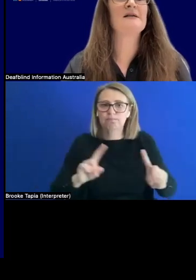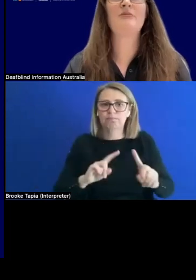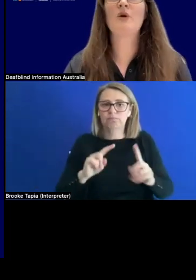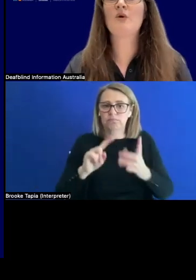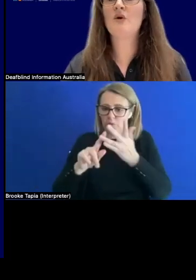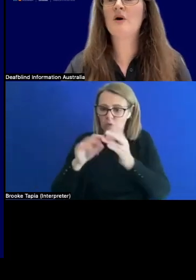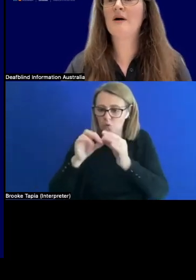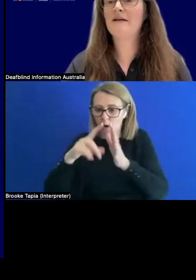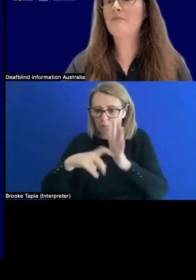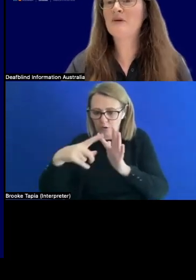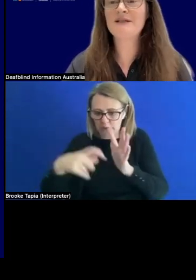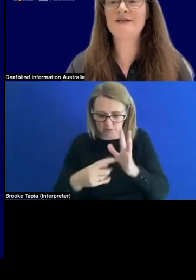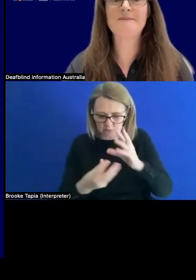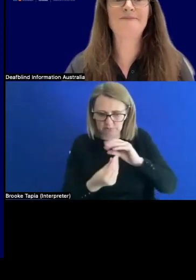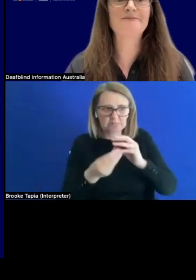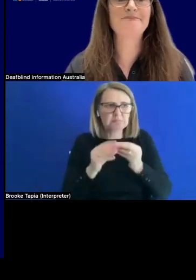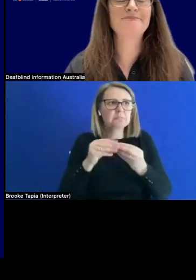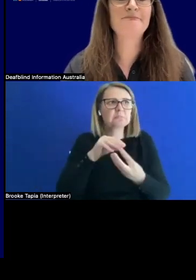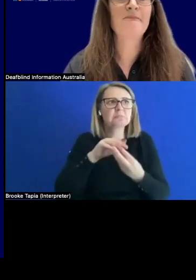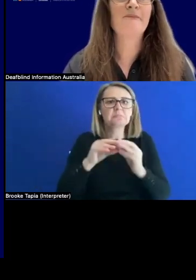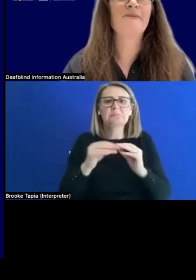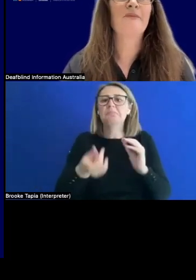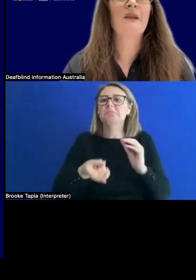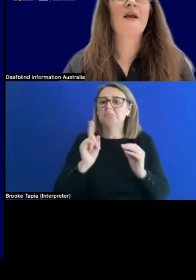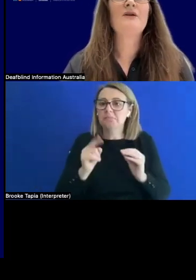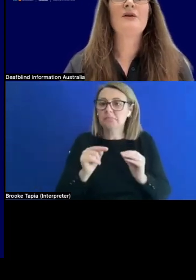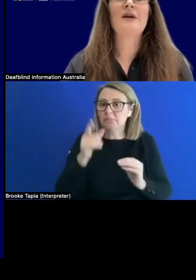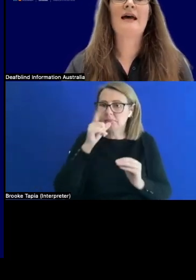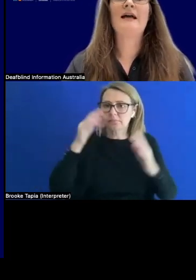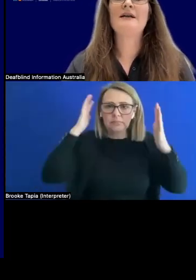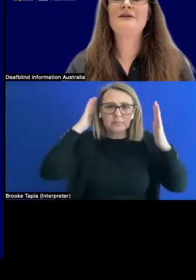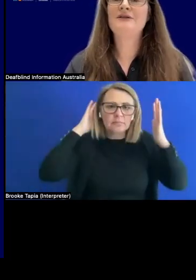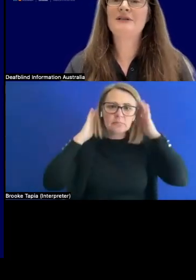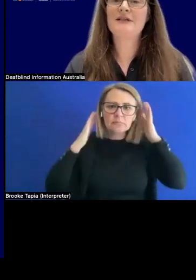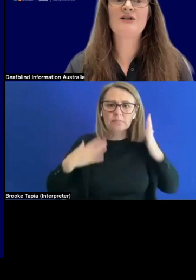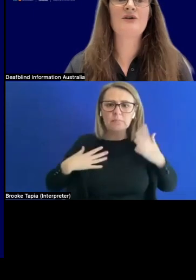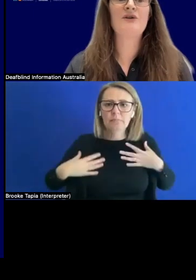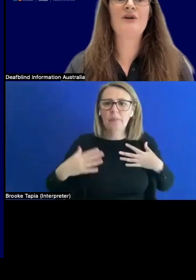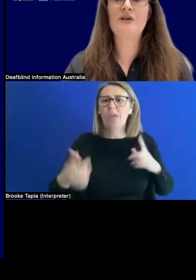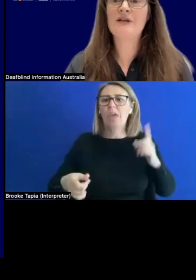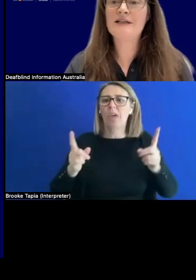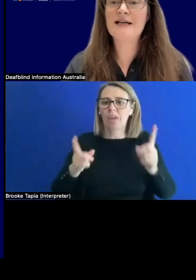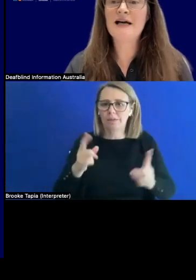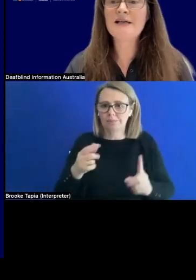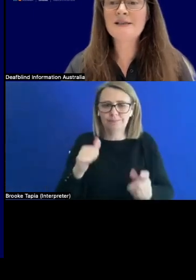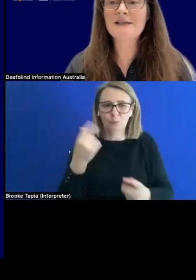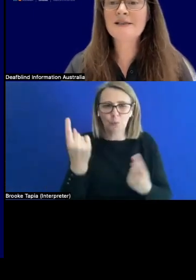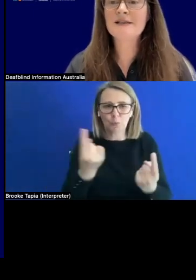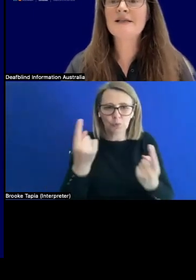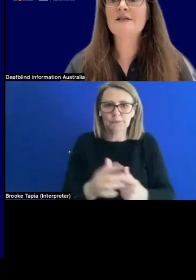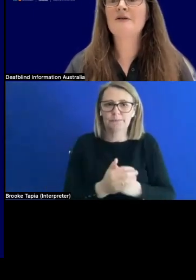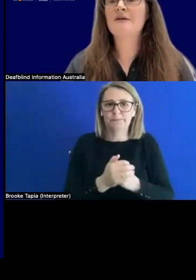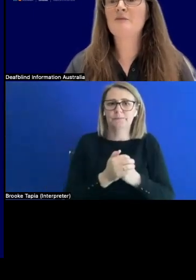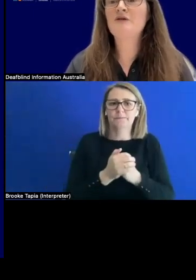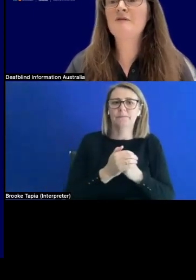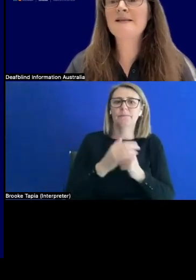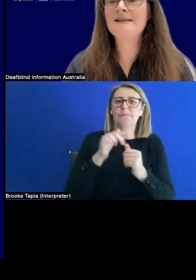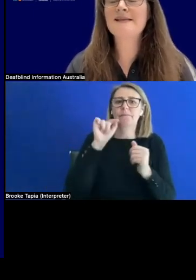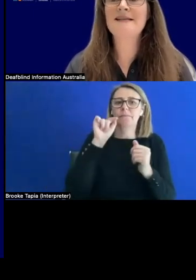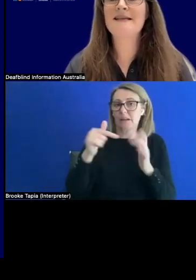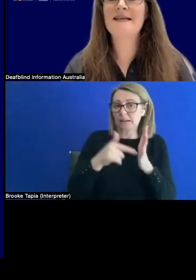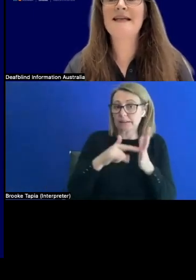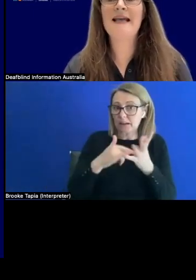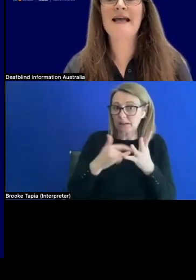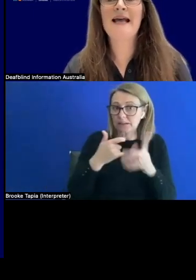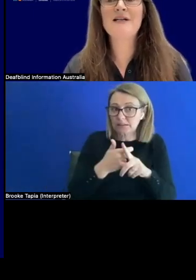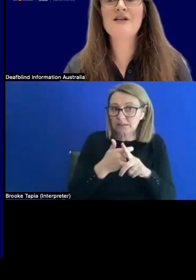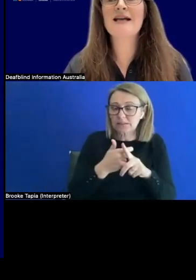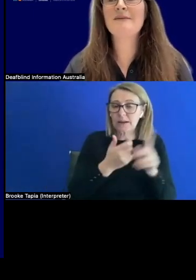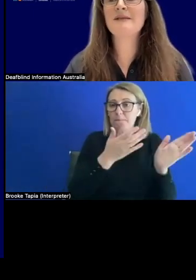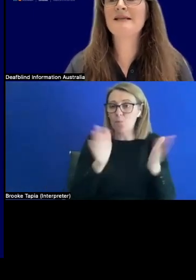explore a person. You can use it to learn a task, with the movements, the hand shapes,